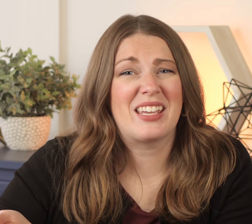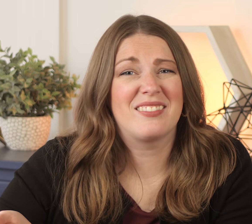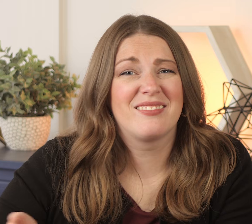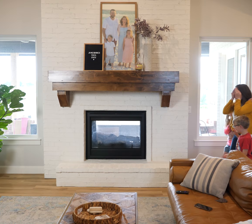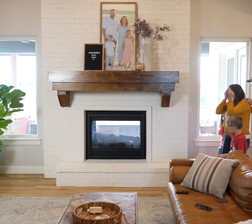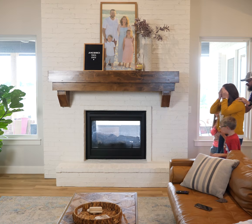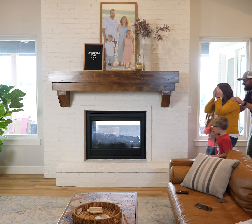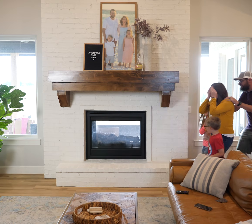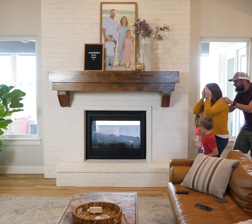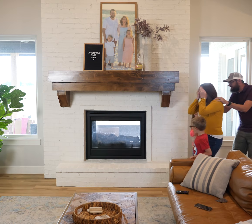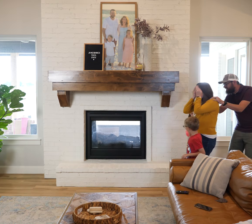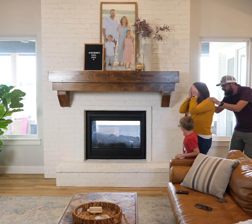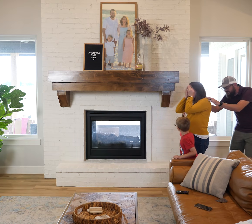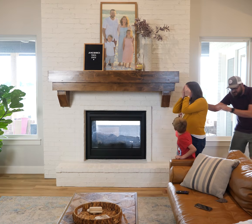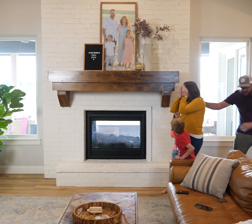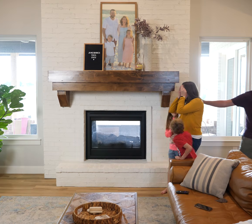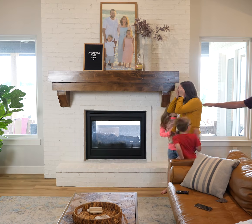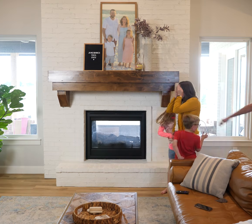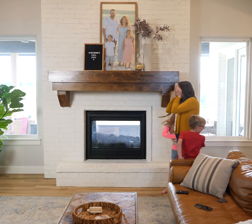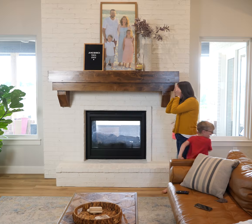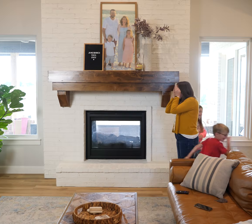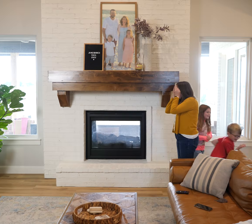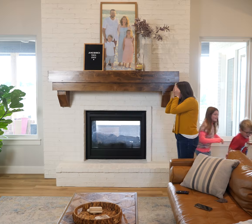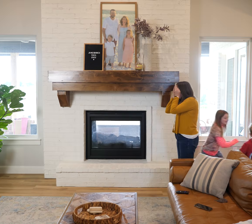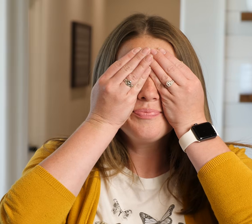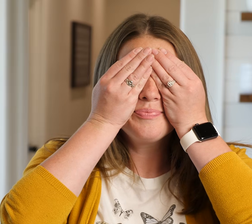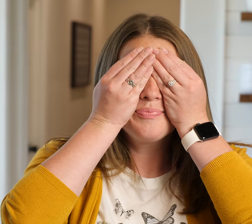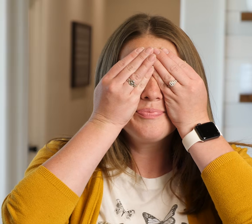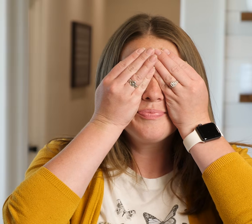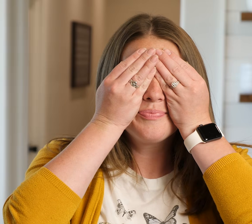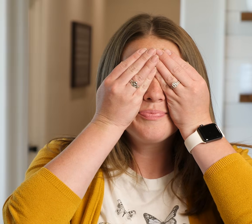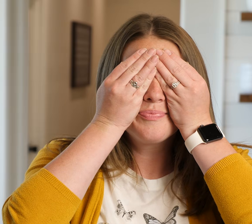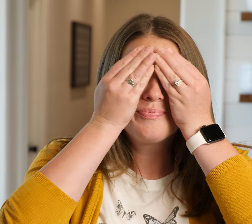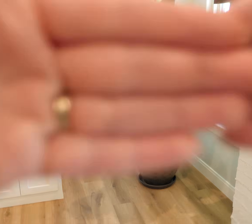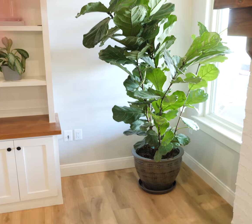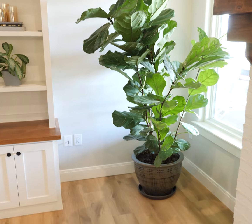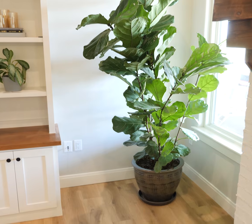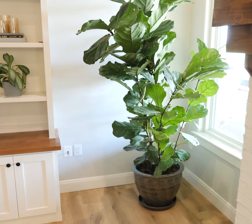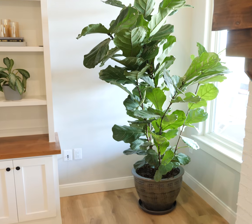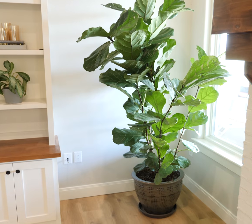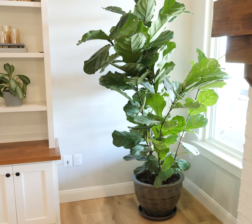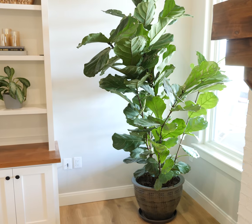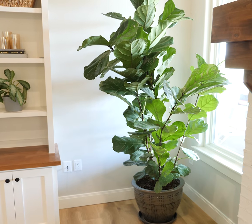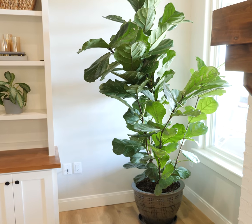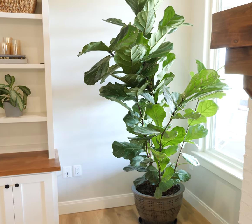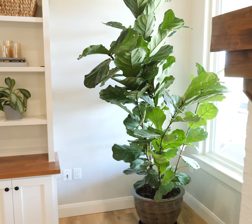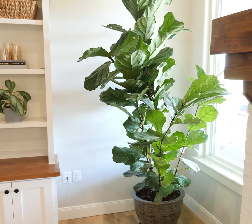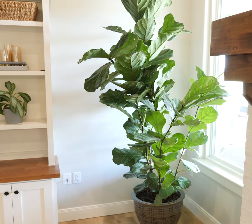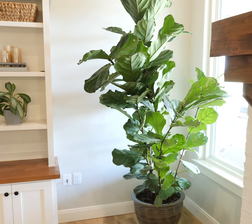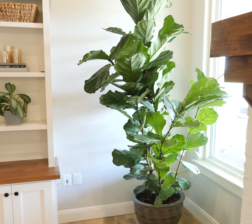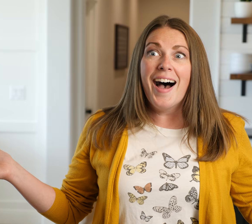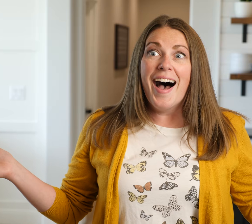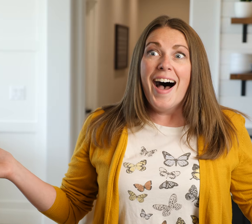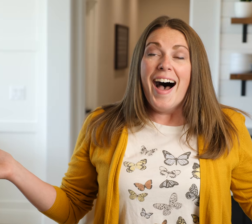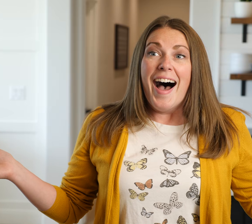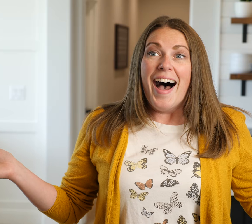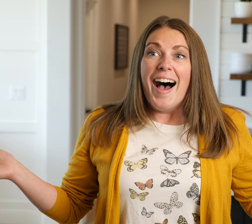make it, so for Mother's Day my sweet husband and kids got me a humongous fiddly fig. The reality